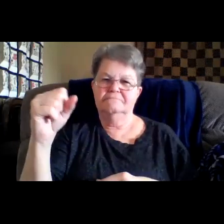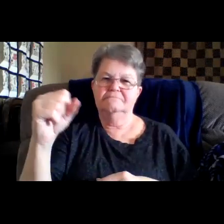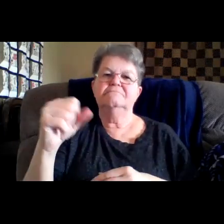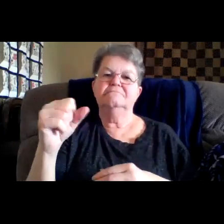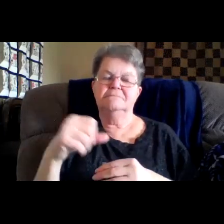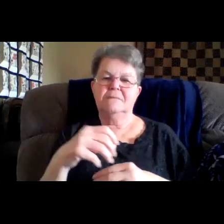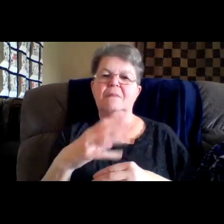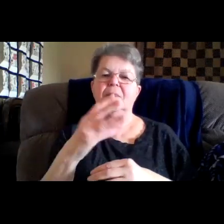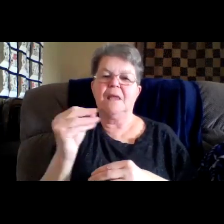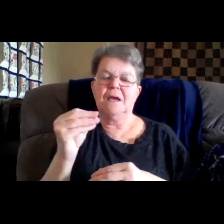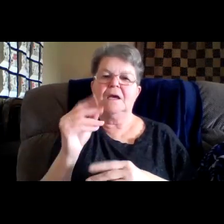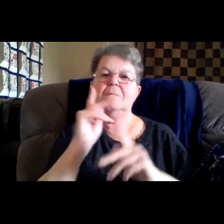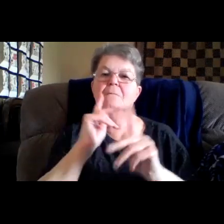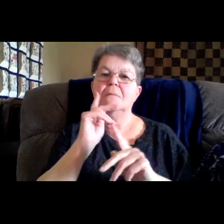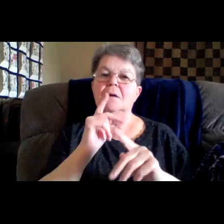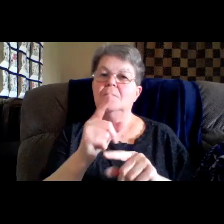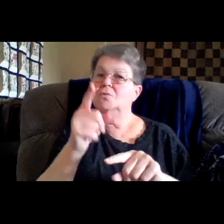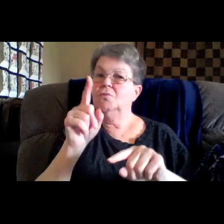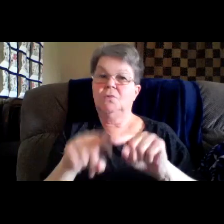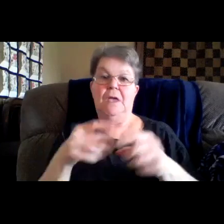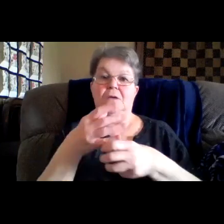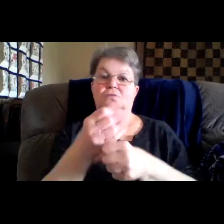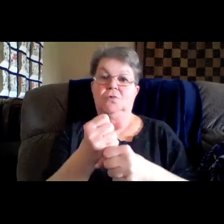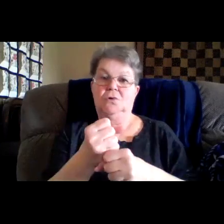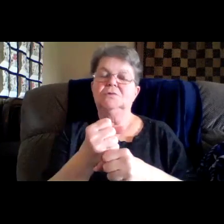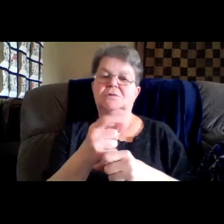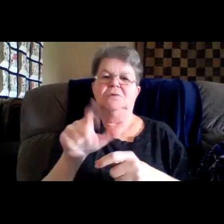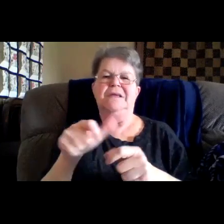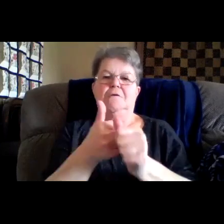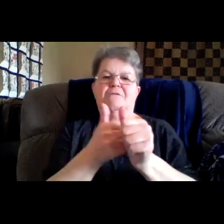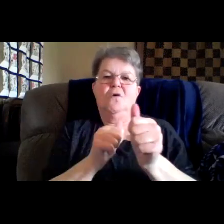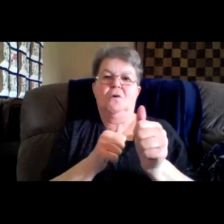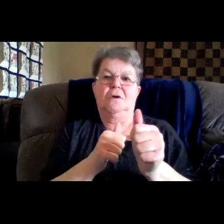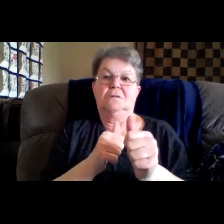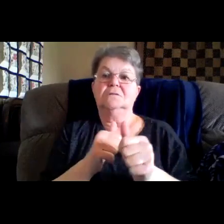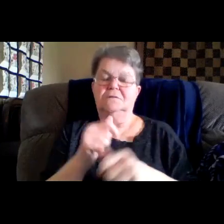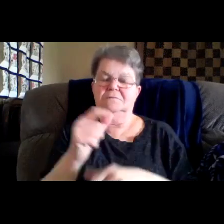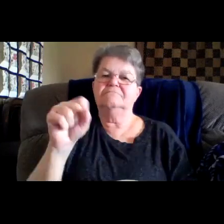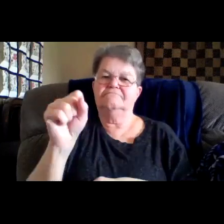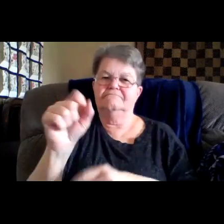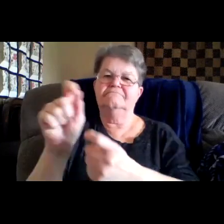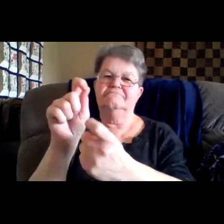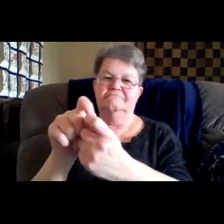and people that you can't trust are things to be avoided. [Leonard] Exactly. Yes.